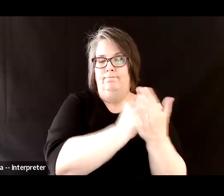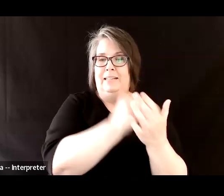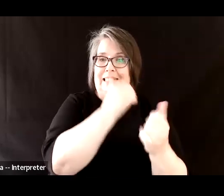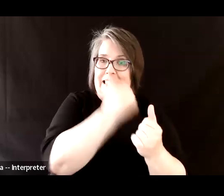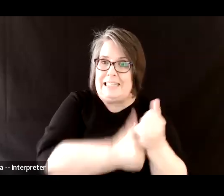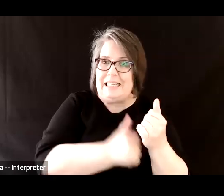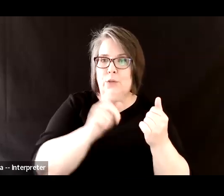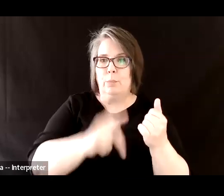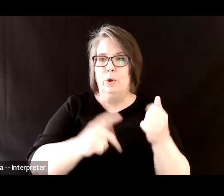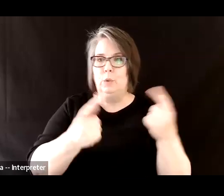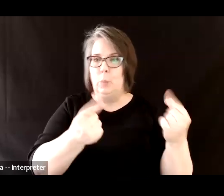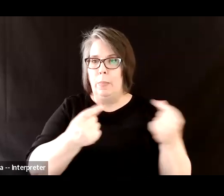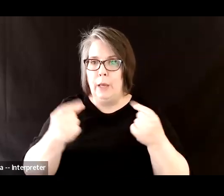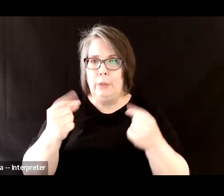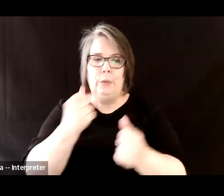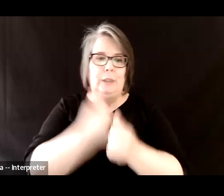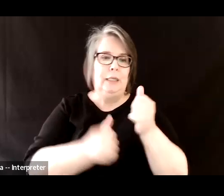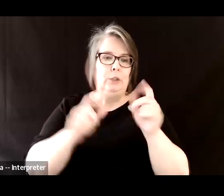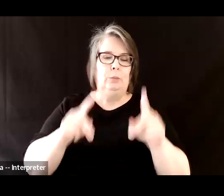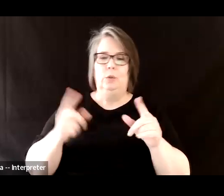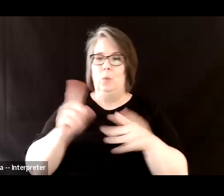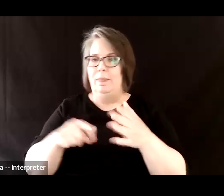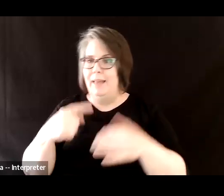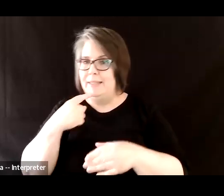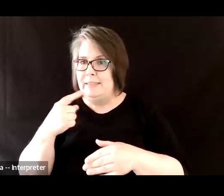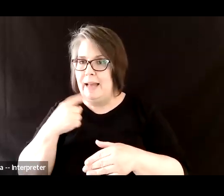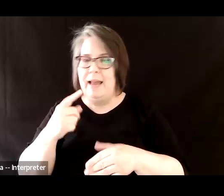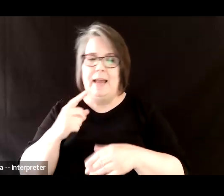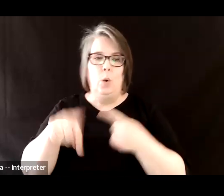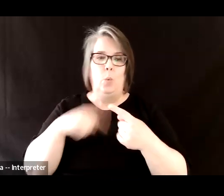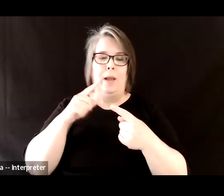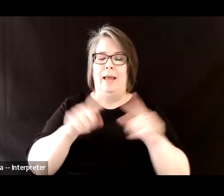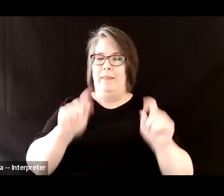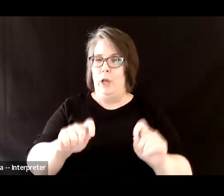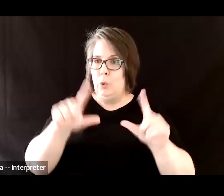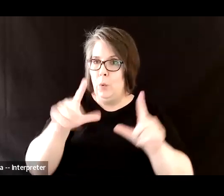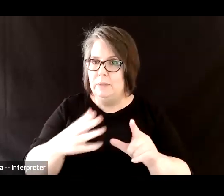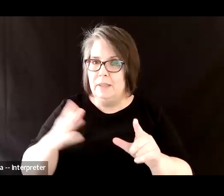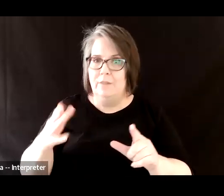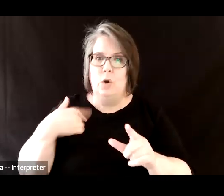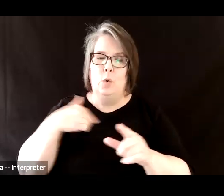person is supposed to say, when they queue up stuff and we have practiced it, we have looked over it, everybody knows what